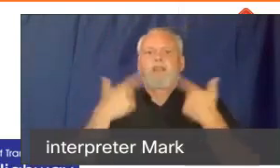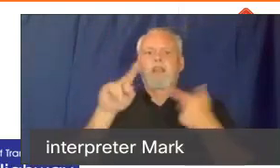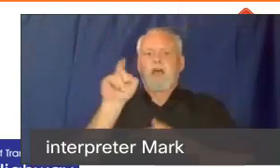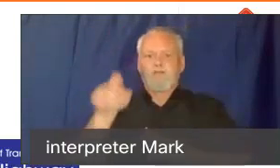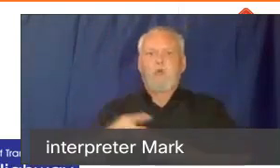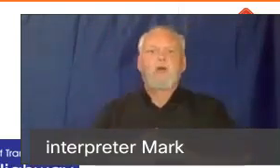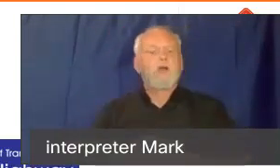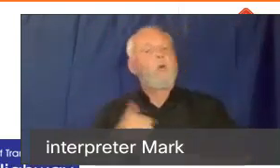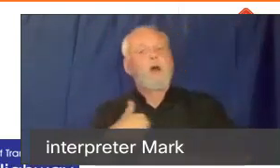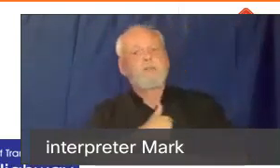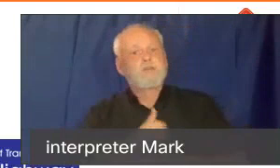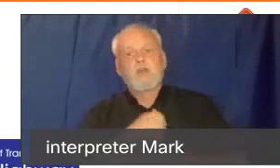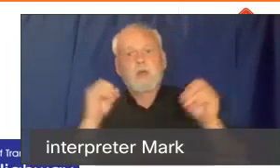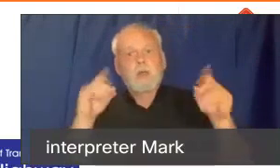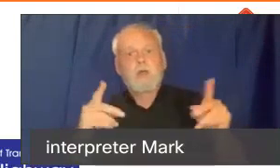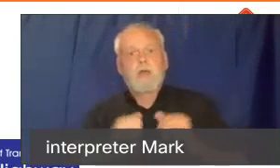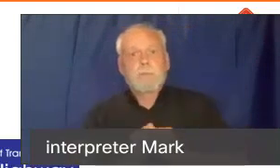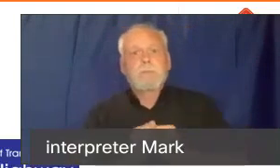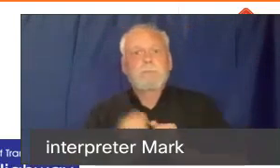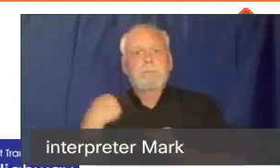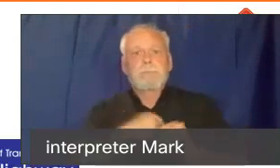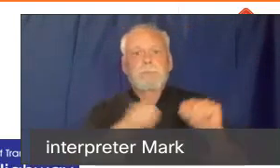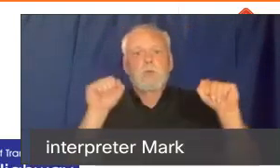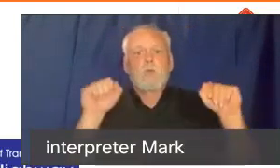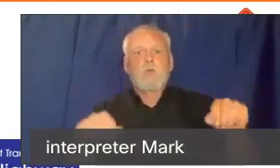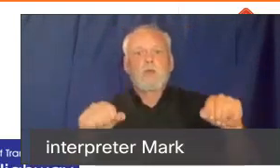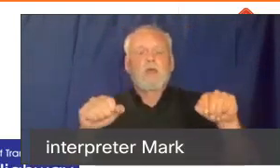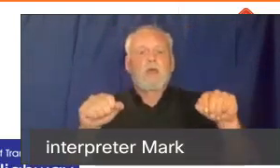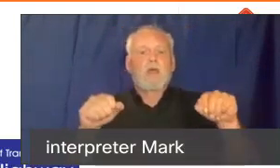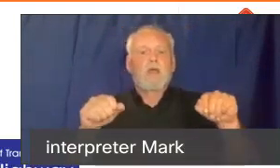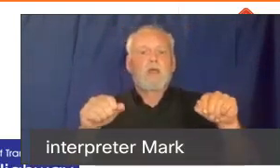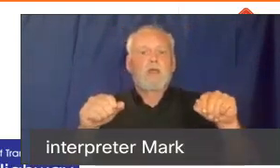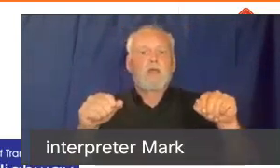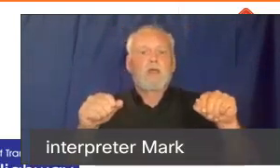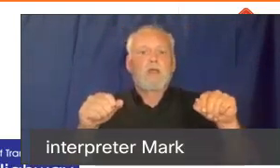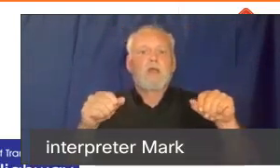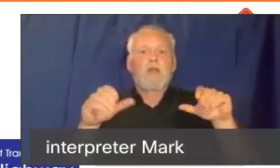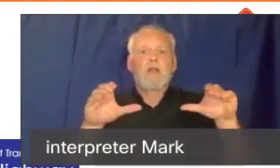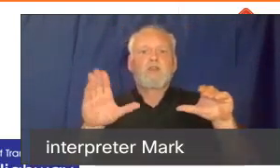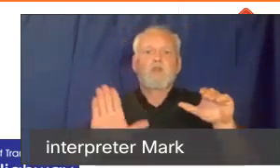I'm sorry. Okay. We can. Do you want to see the schedule? Okay, let's do the right hands. 1. now.